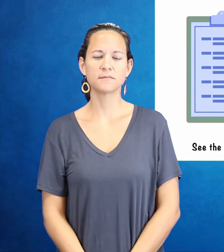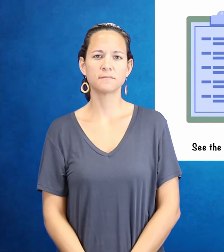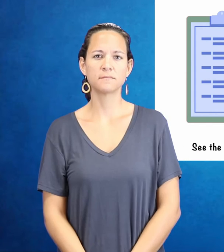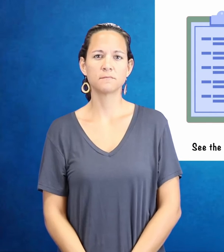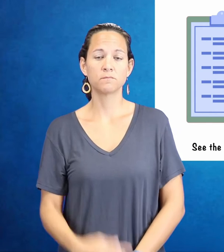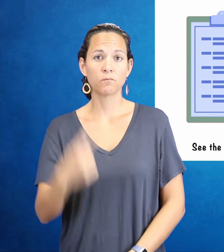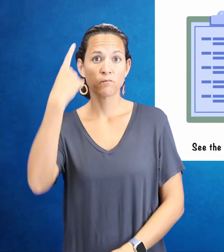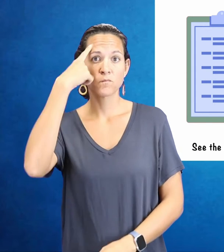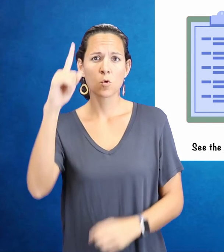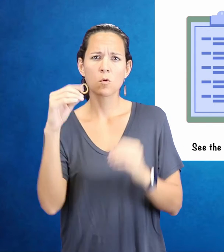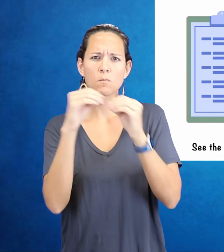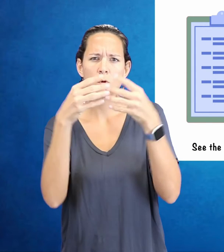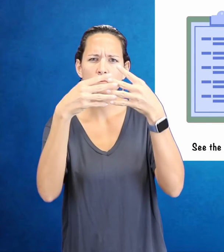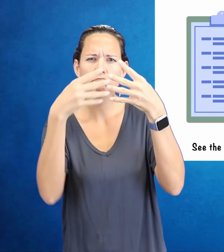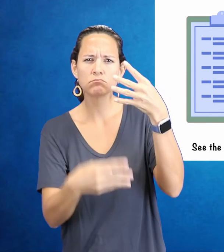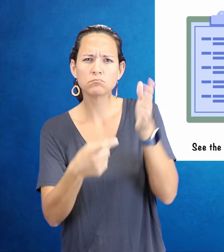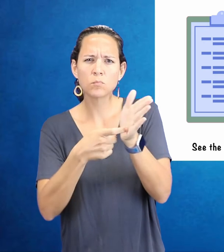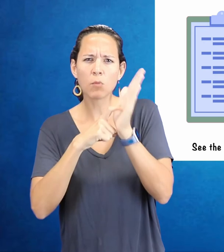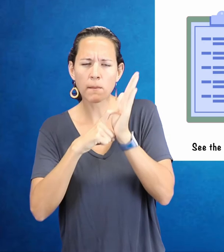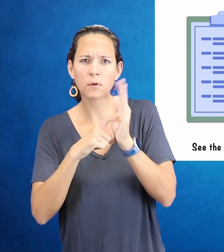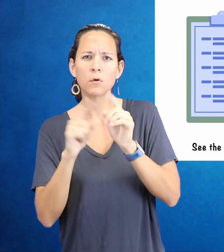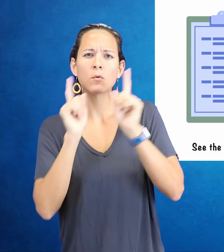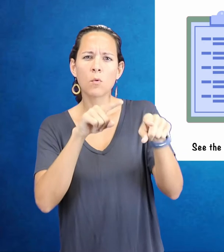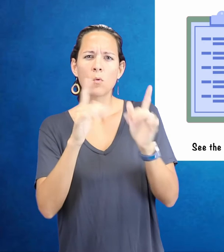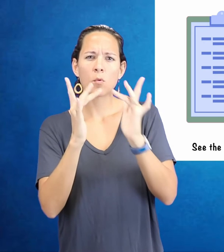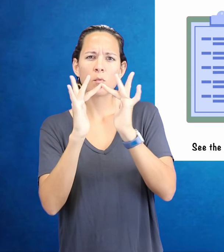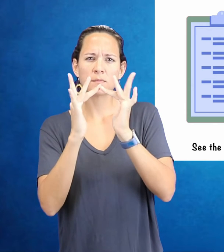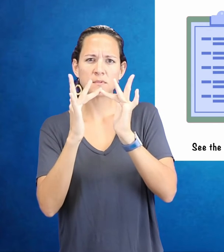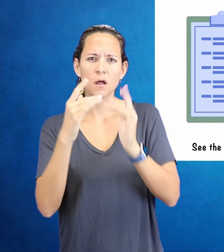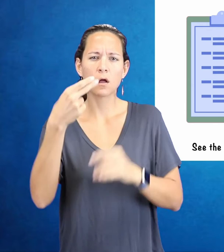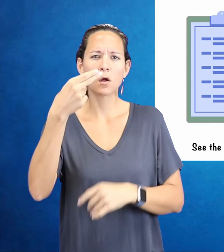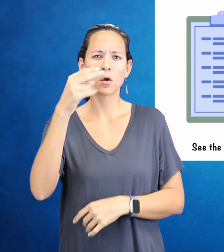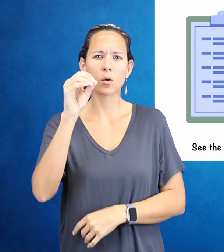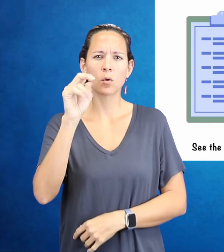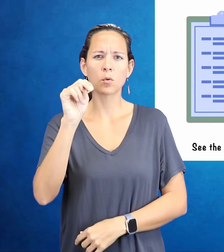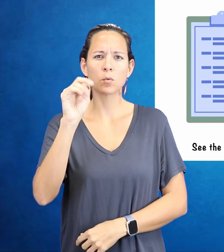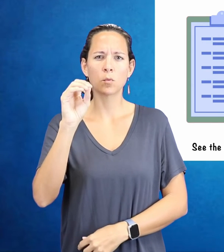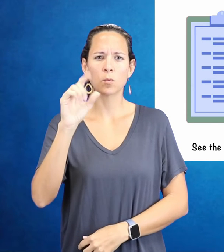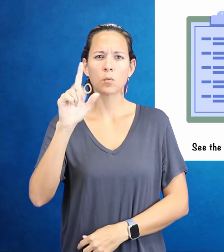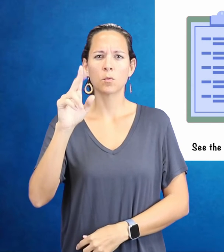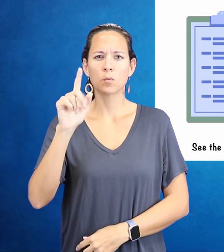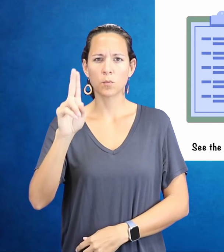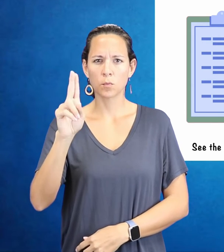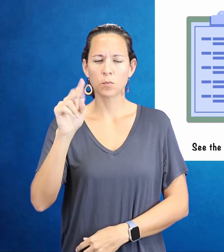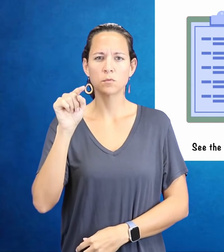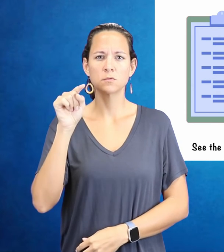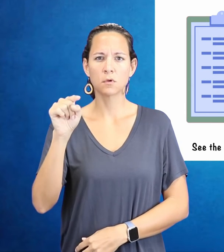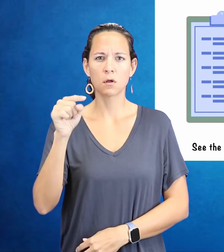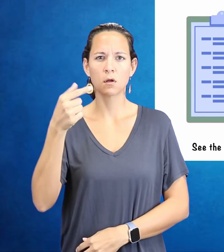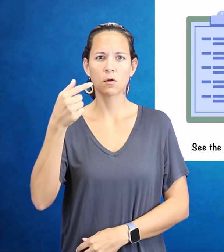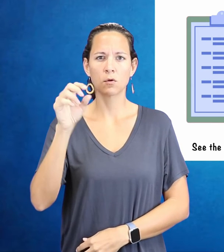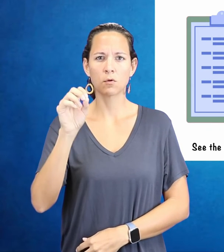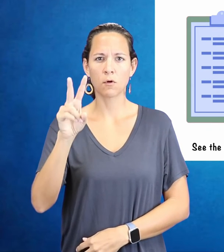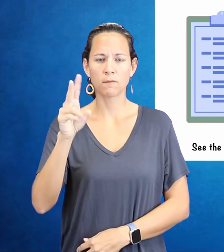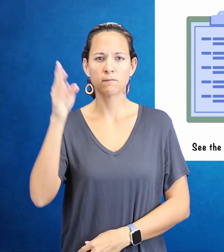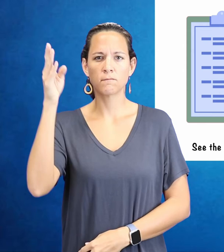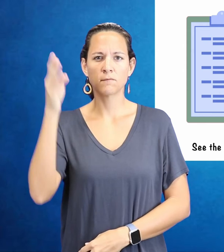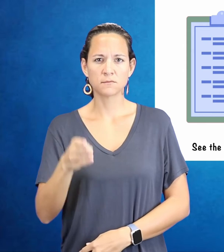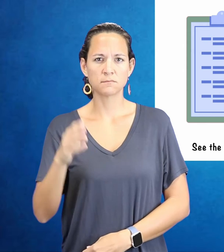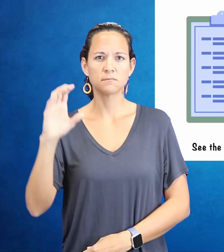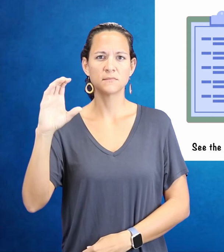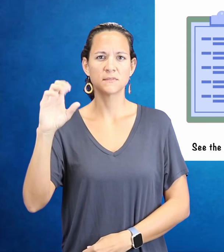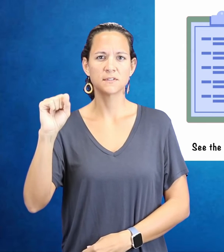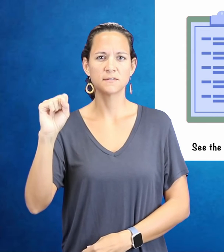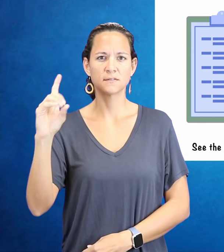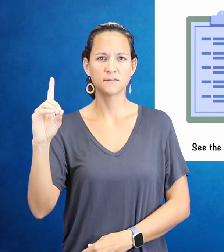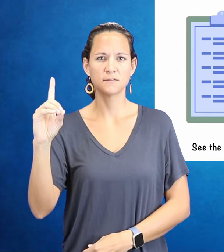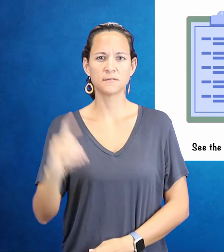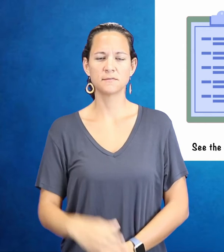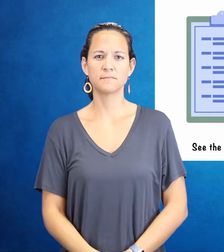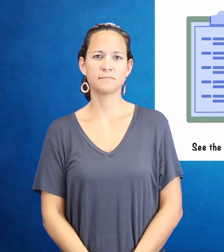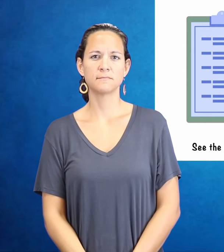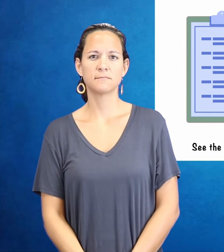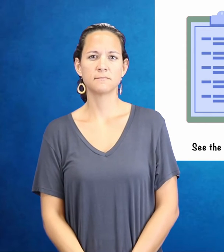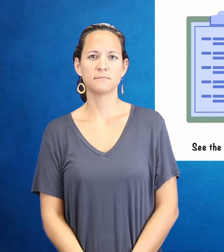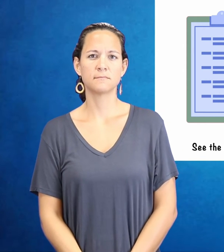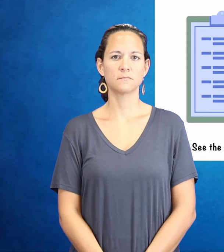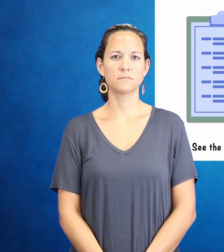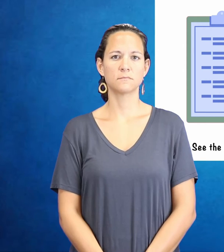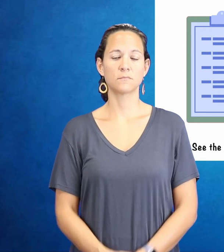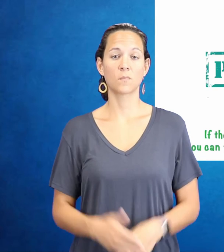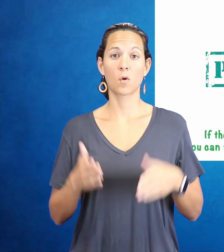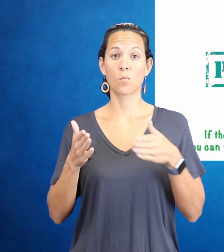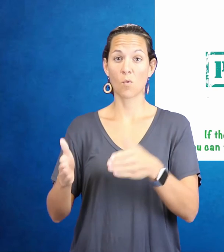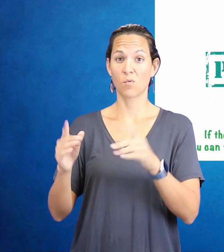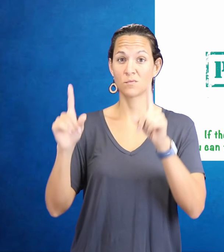See the checklist at honolulu.gov/csd for more requirements.